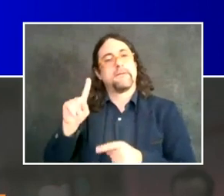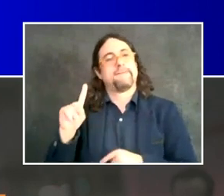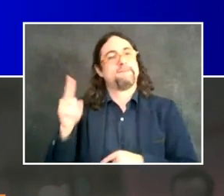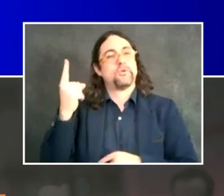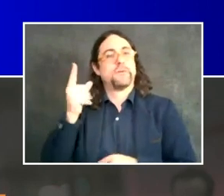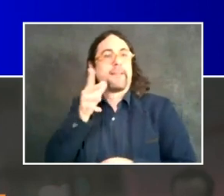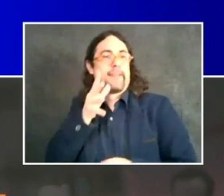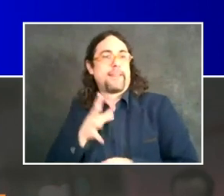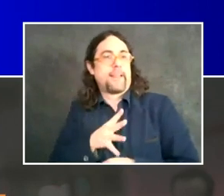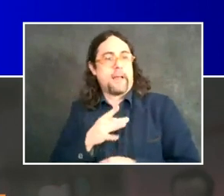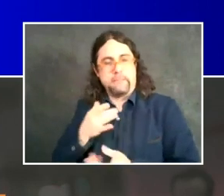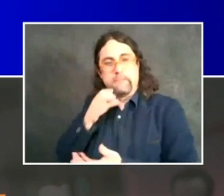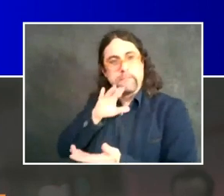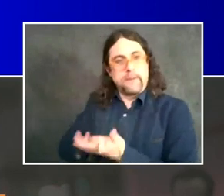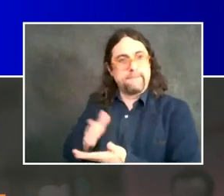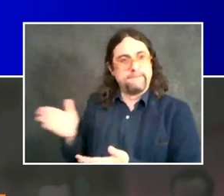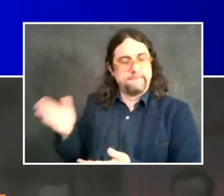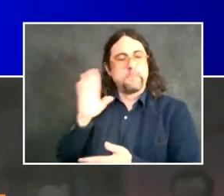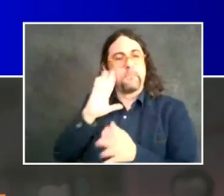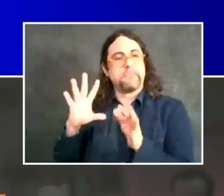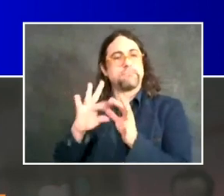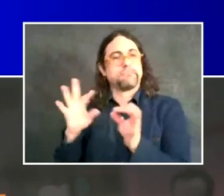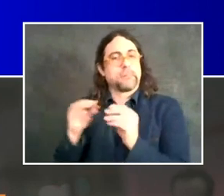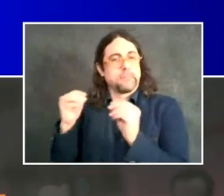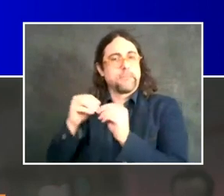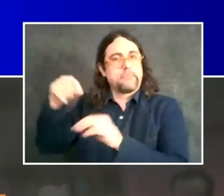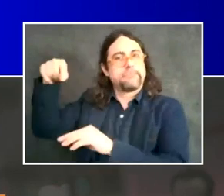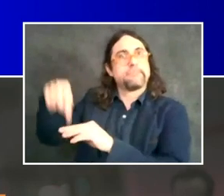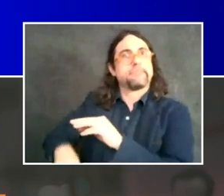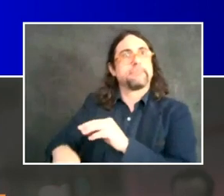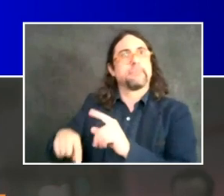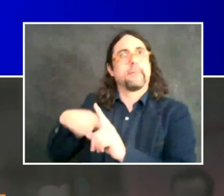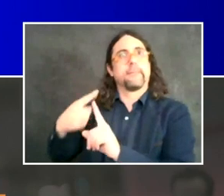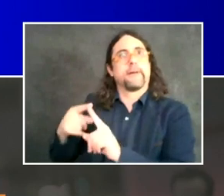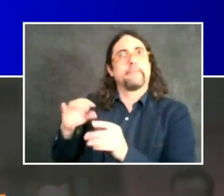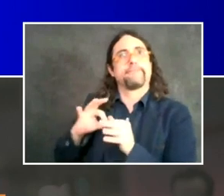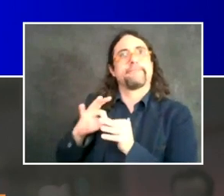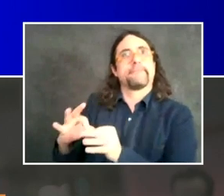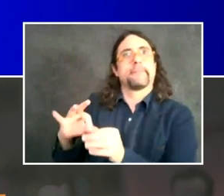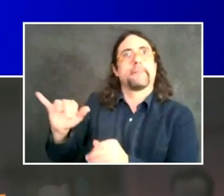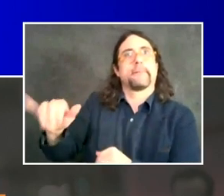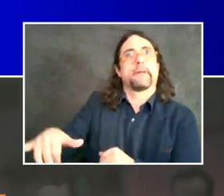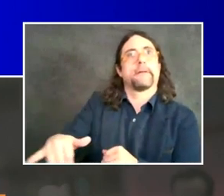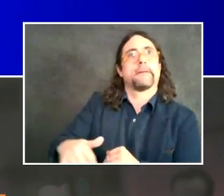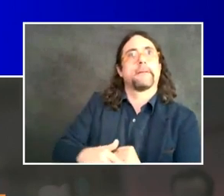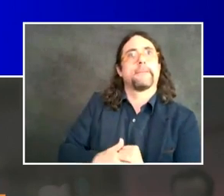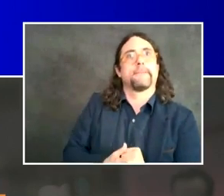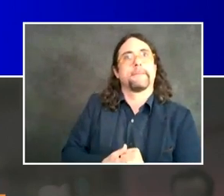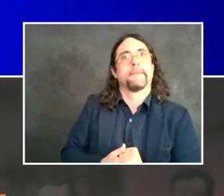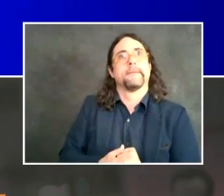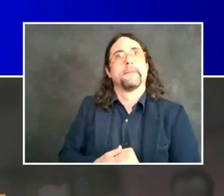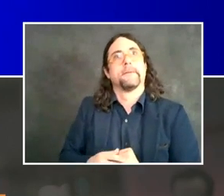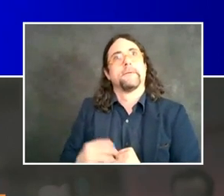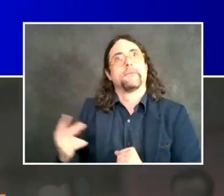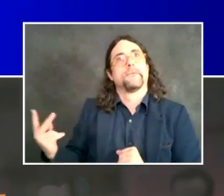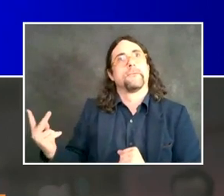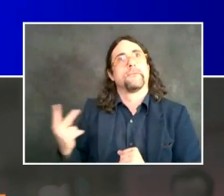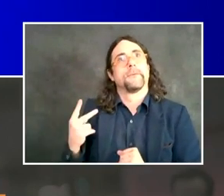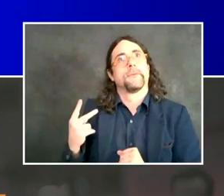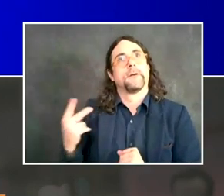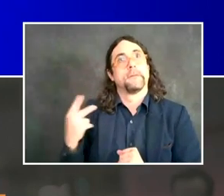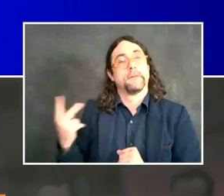BUT THAT PHRASE COMBAT STRESS,